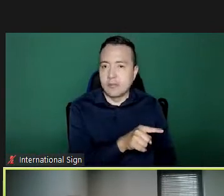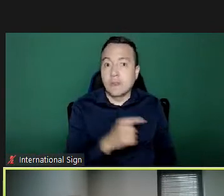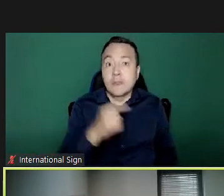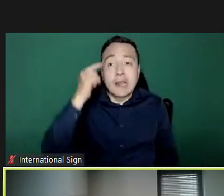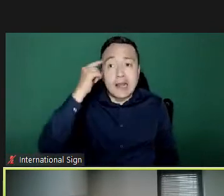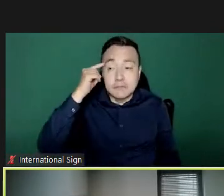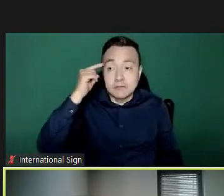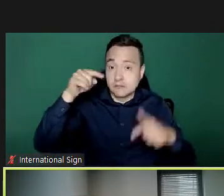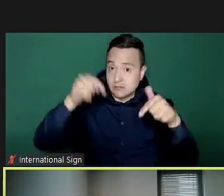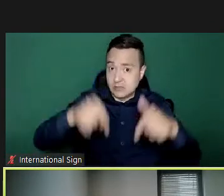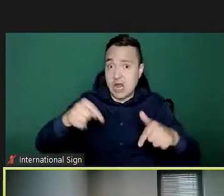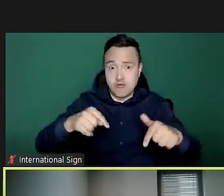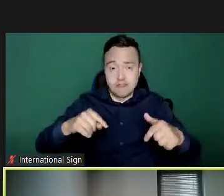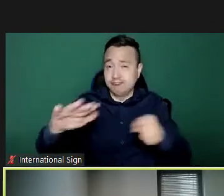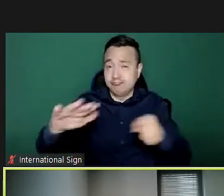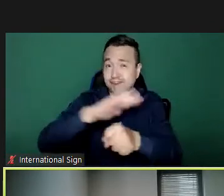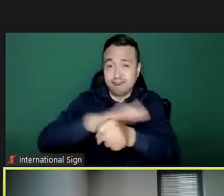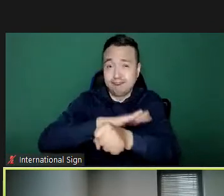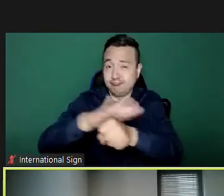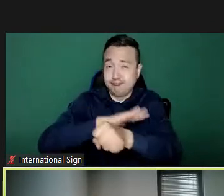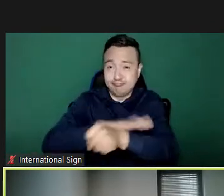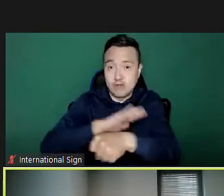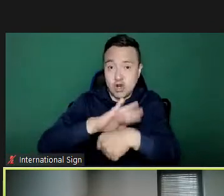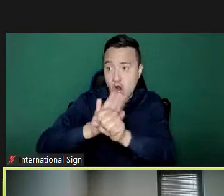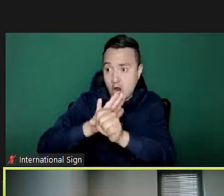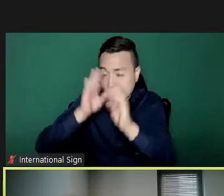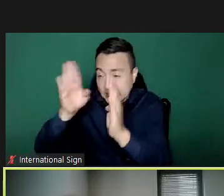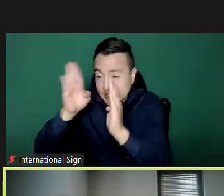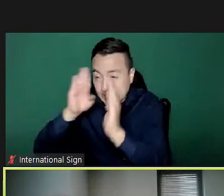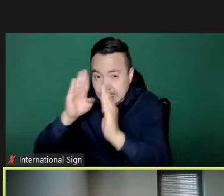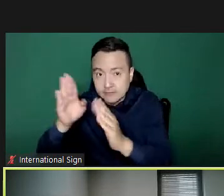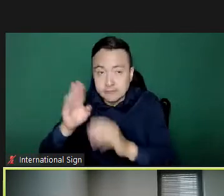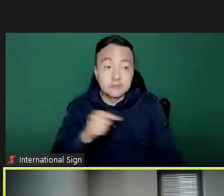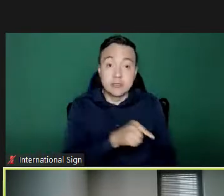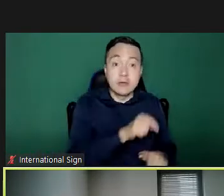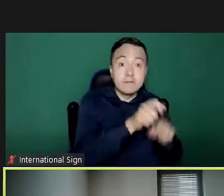and hypertension, interrupted treatment for chemotherapy, and